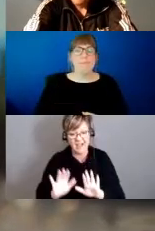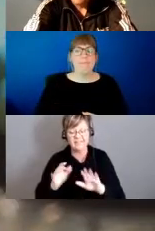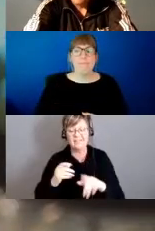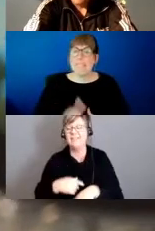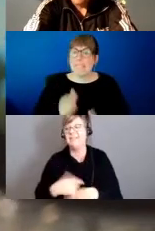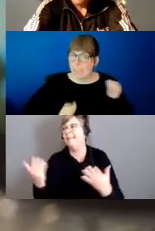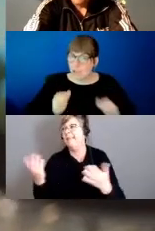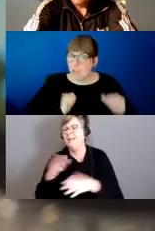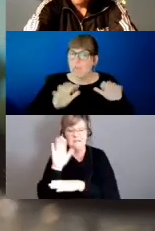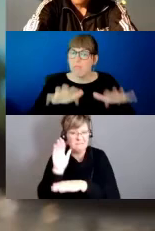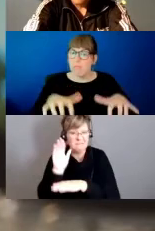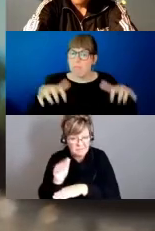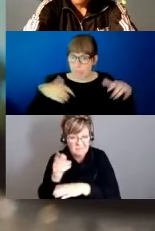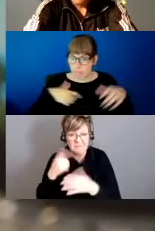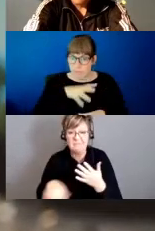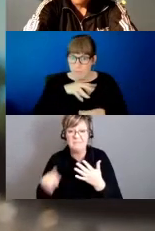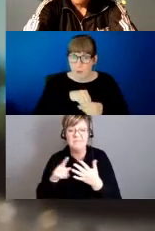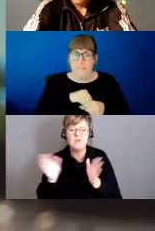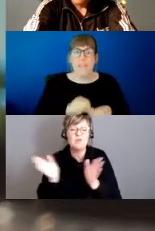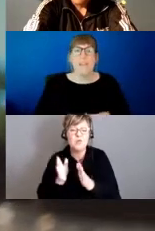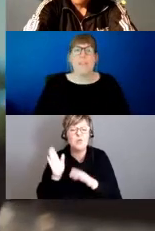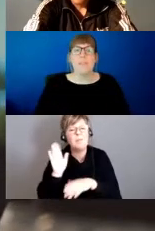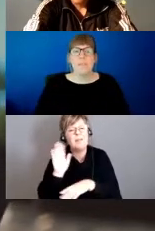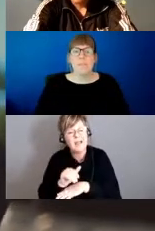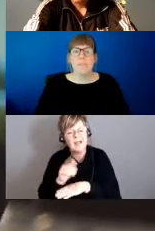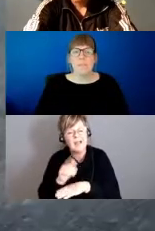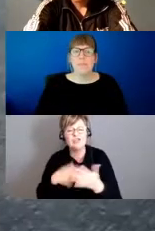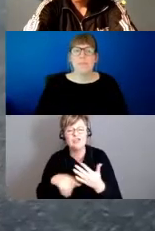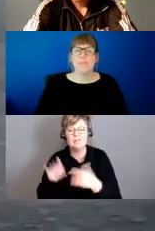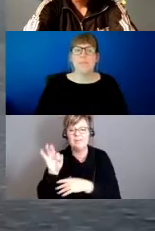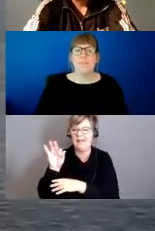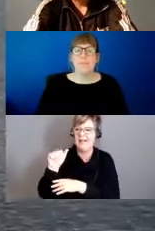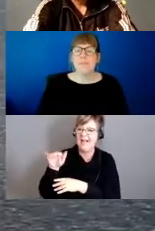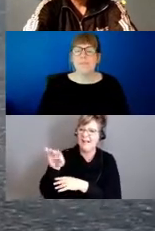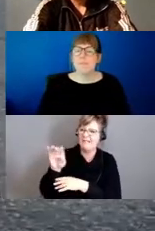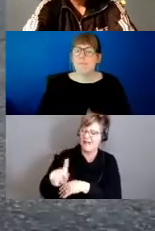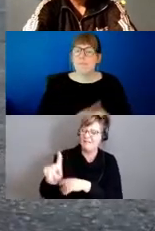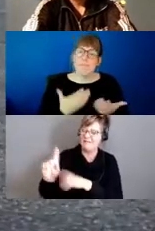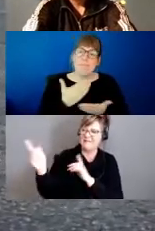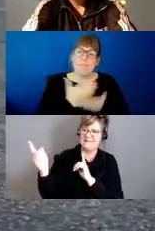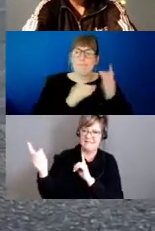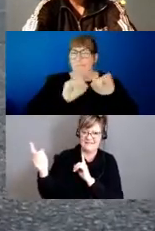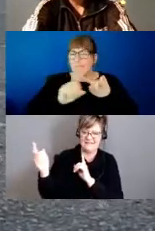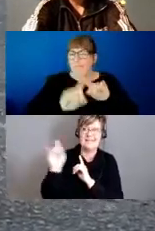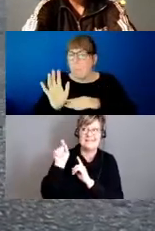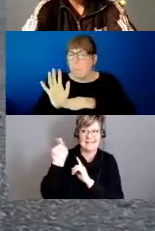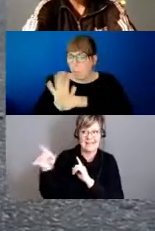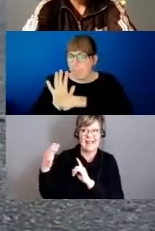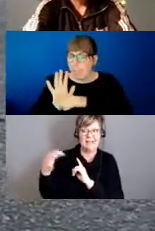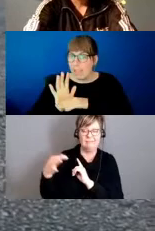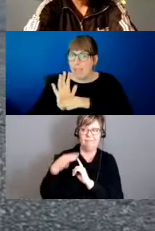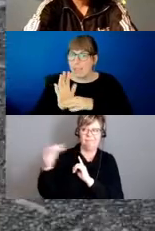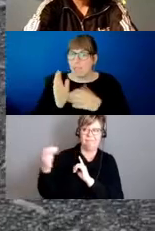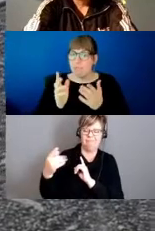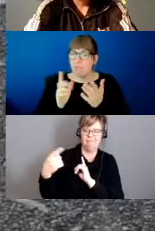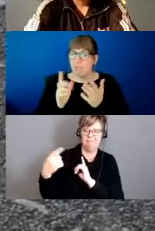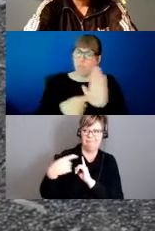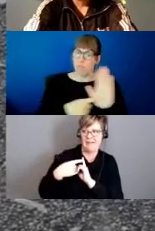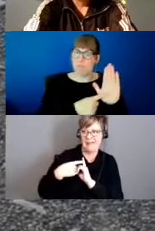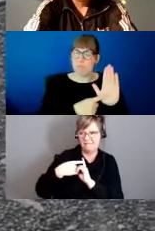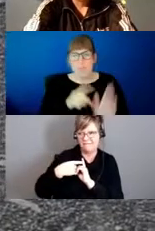AND I'VE ALSO DONE SOME MOVIE CLIPS. AND IT IS FRANCE, SHE SPOTTED ME. SHE INVITED ME